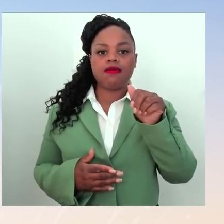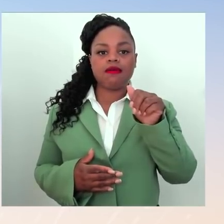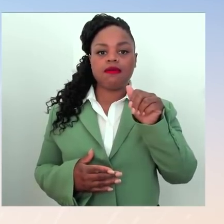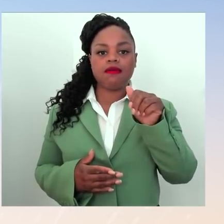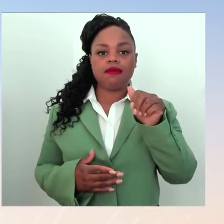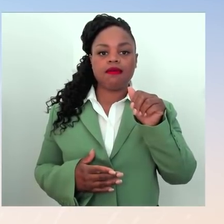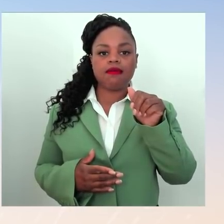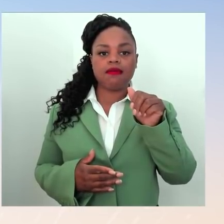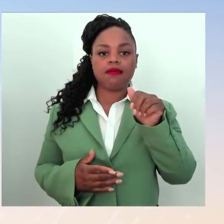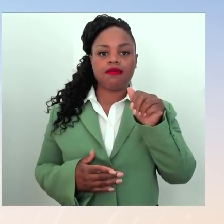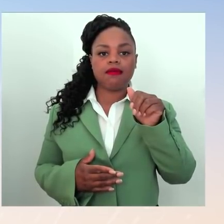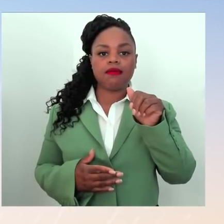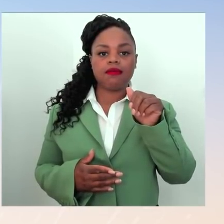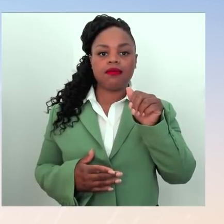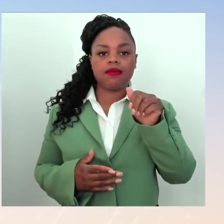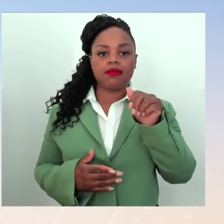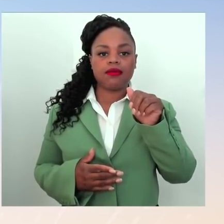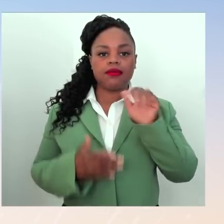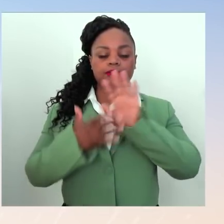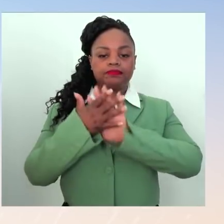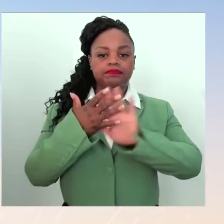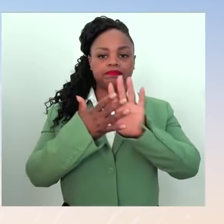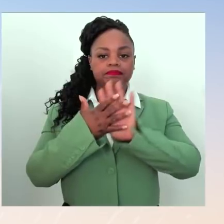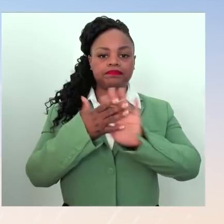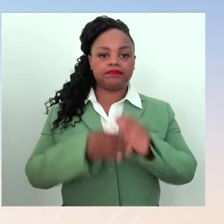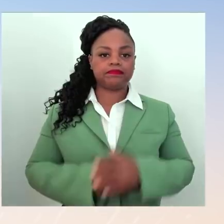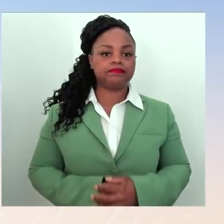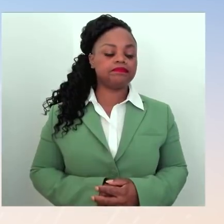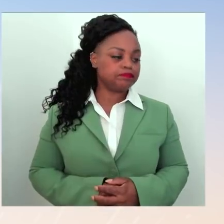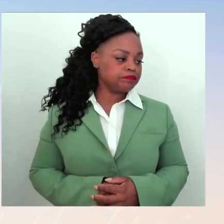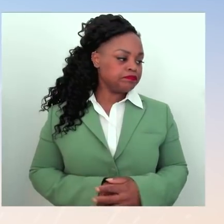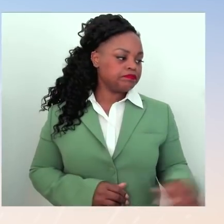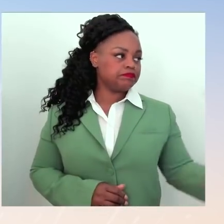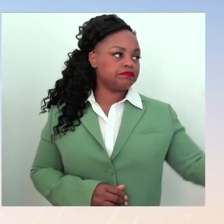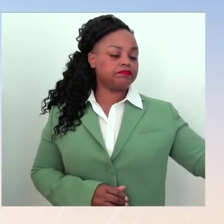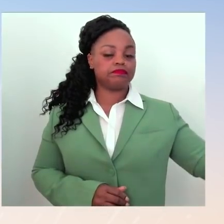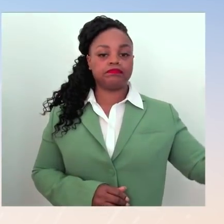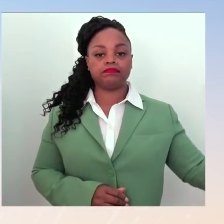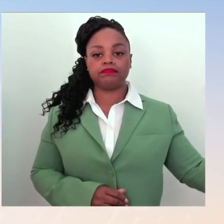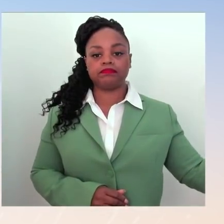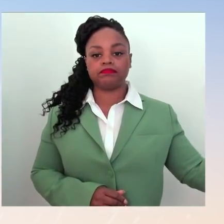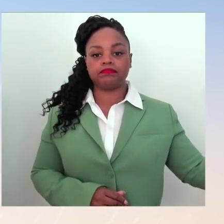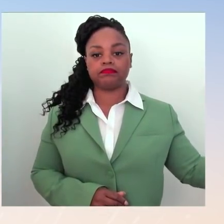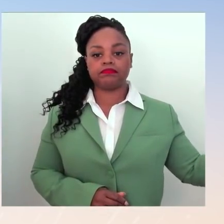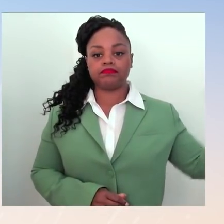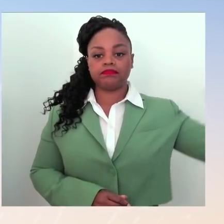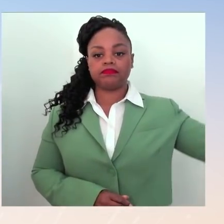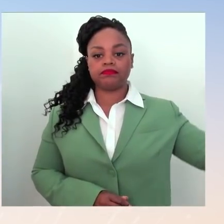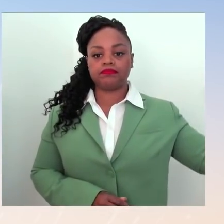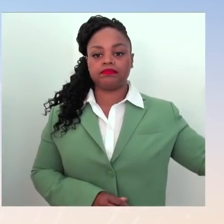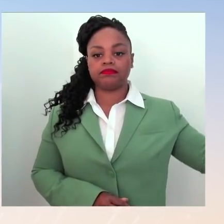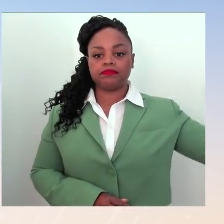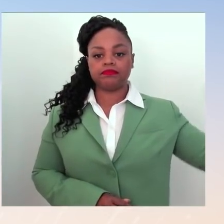doubled down in saying that all participants must have "unhindered cooperation." Are you doing anything to provide Russia